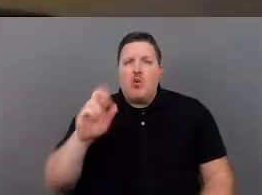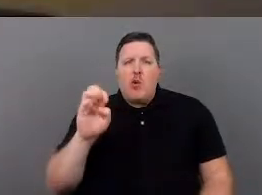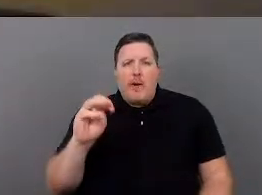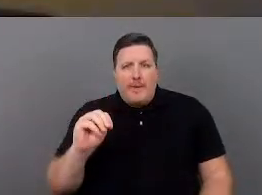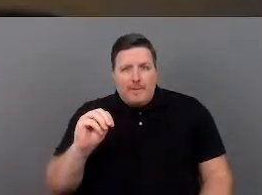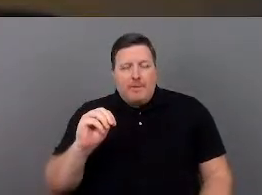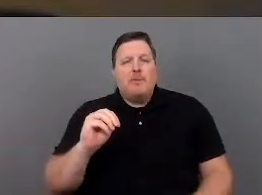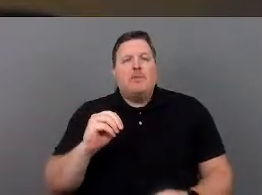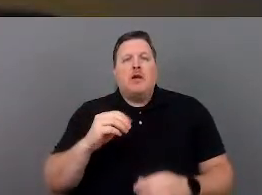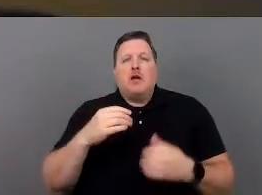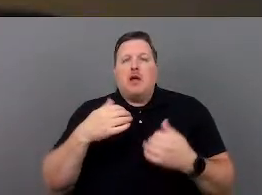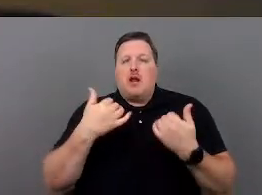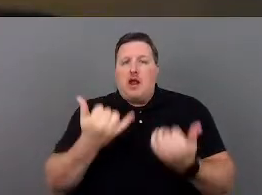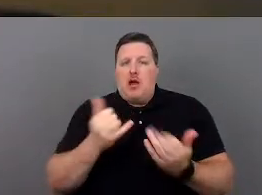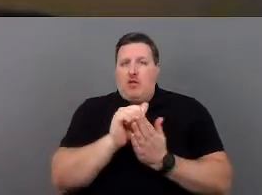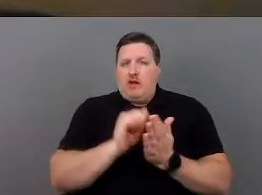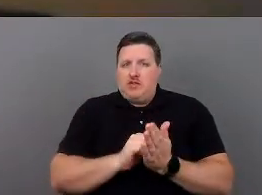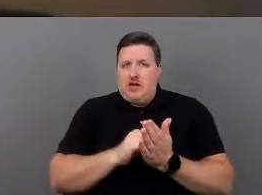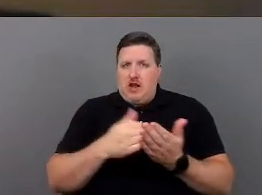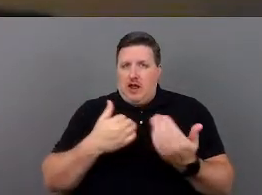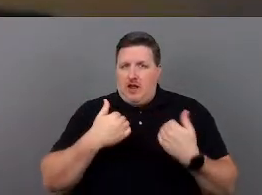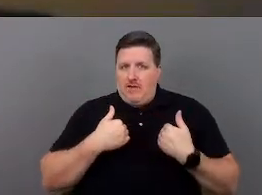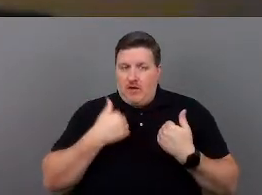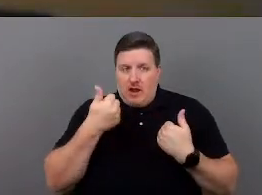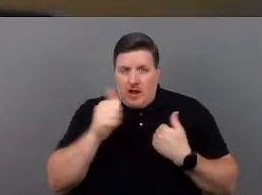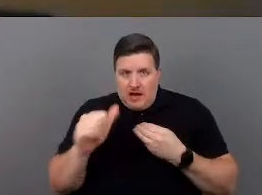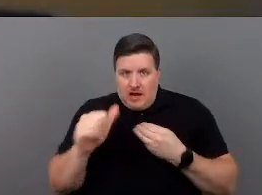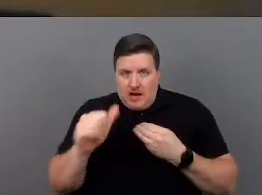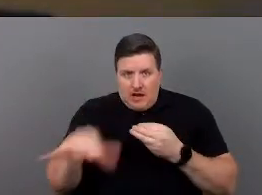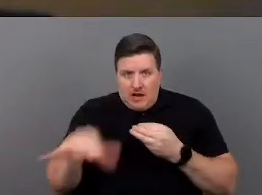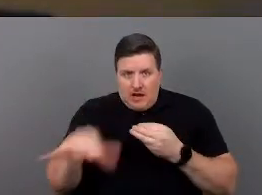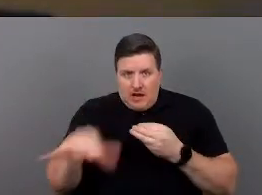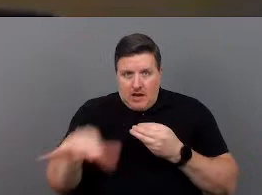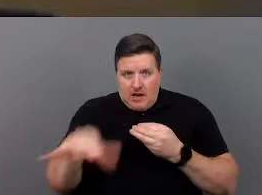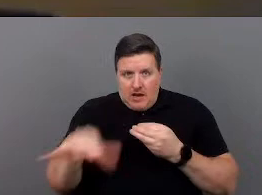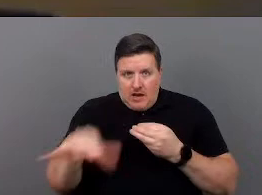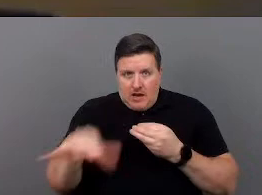COLLEAGUES, THE AGENDA DA FOR TONIGHT'S MEETING IS BEFORE US. ARE THERE ANY ADDITIONS TO TONIGHT'S AGENDA?